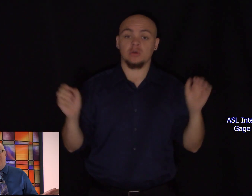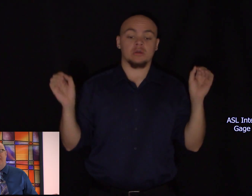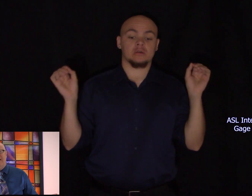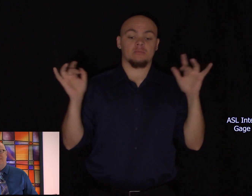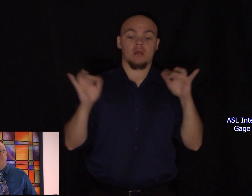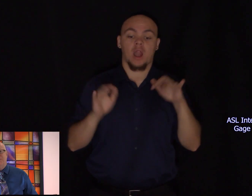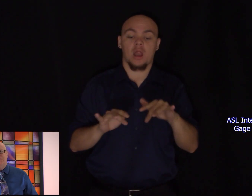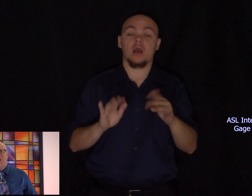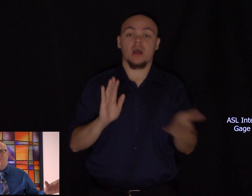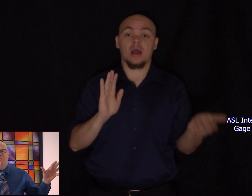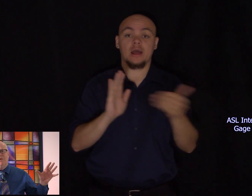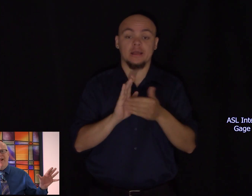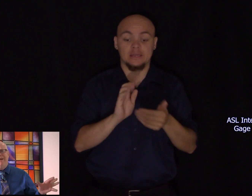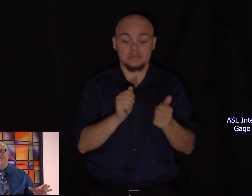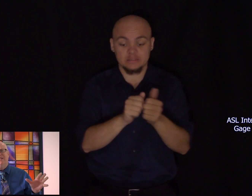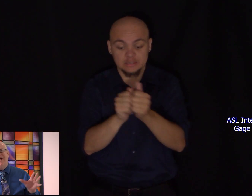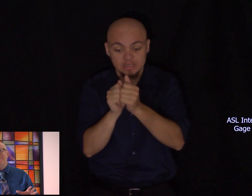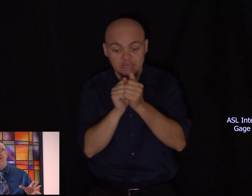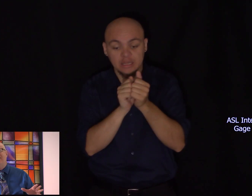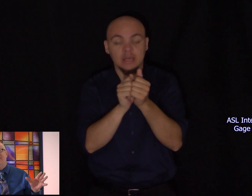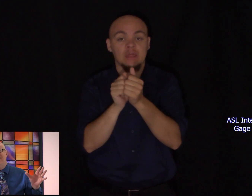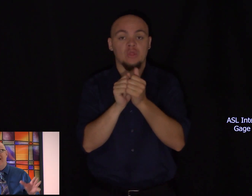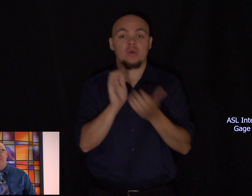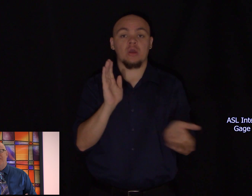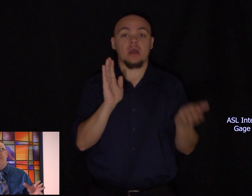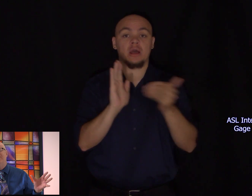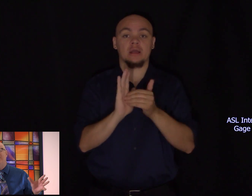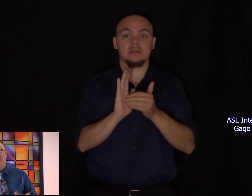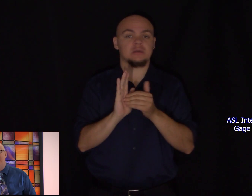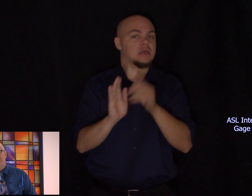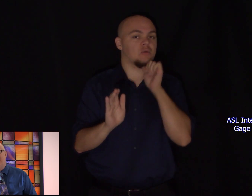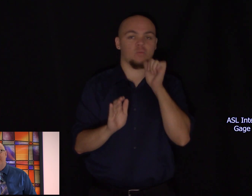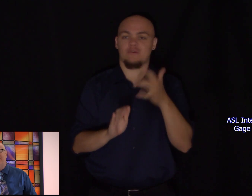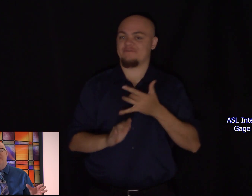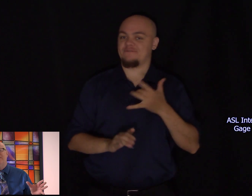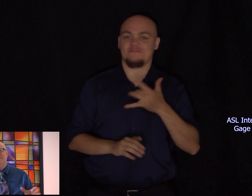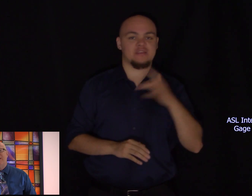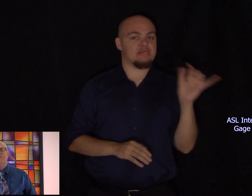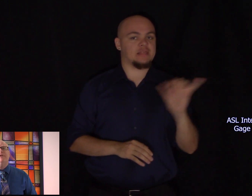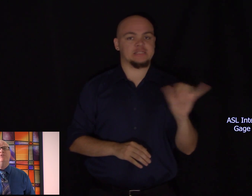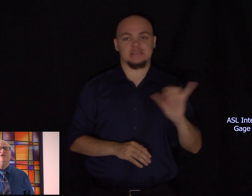as a church when we're able to come back together and be with one another in the same room it will